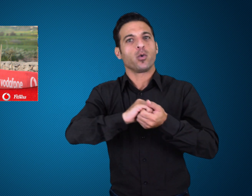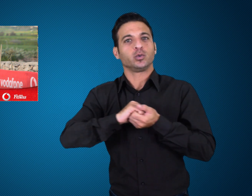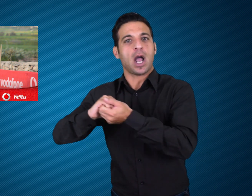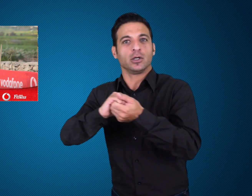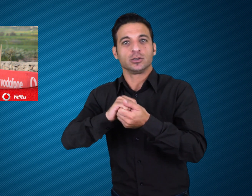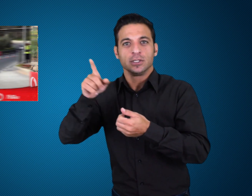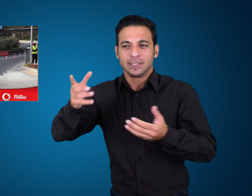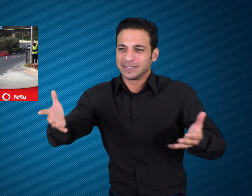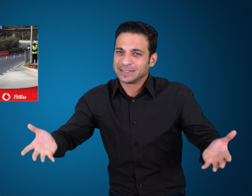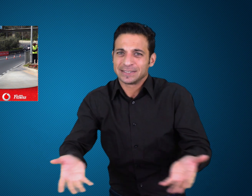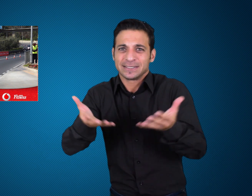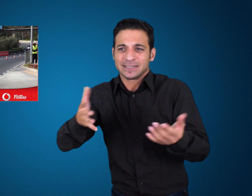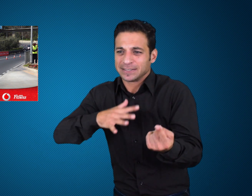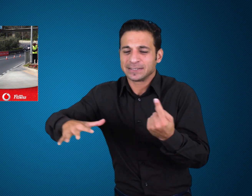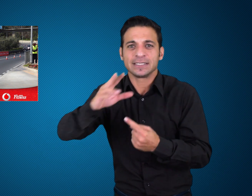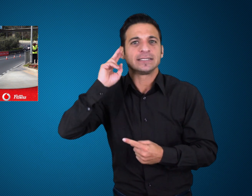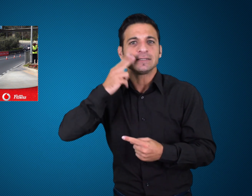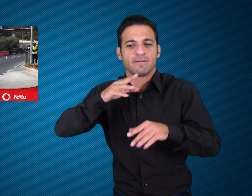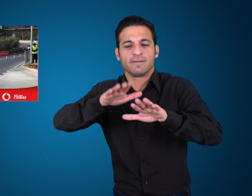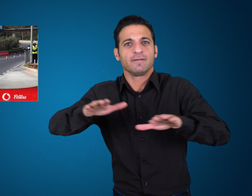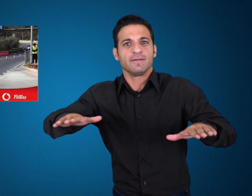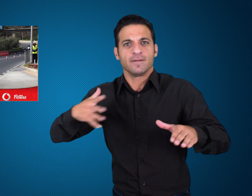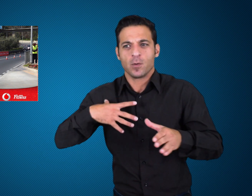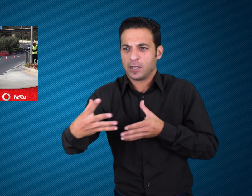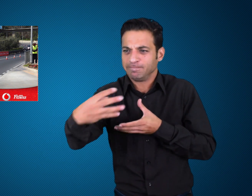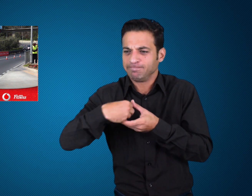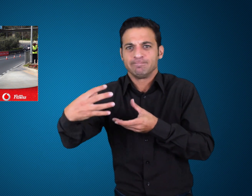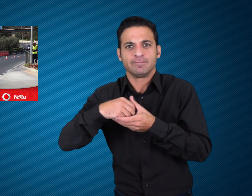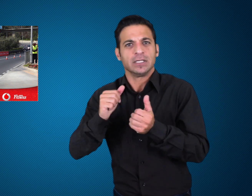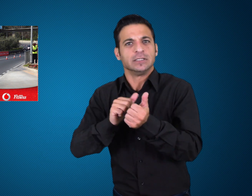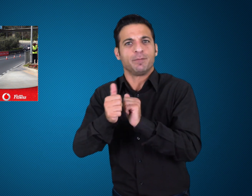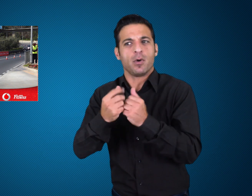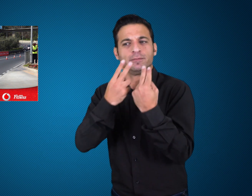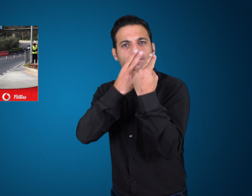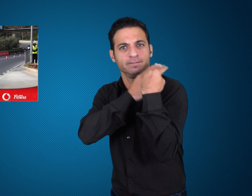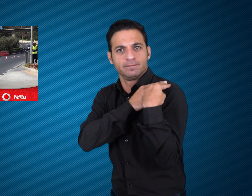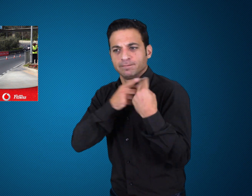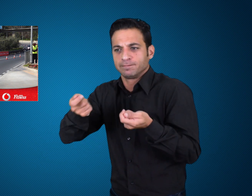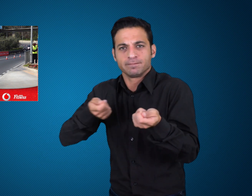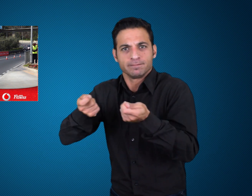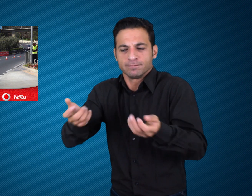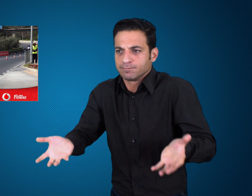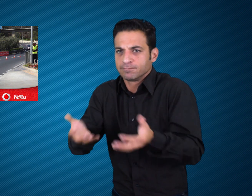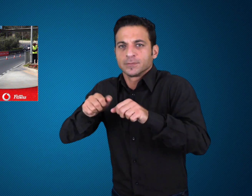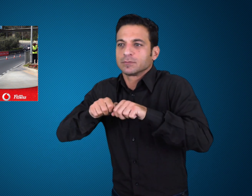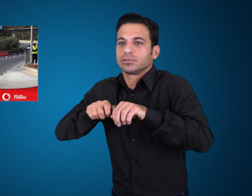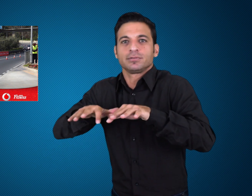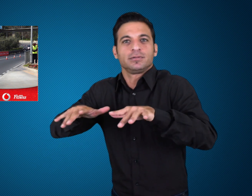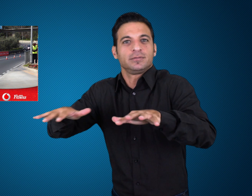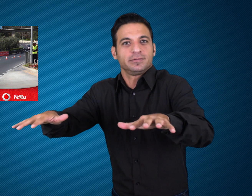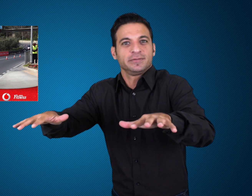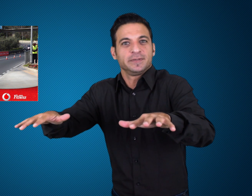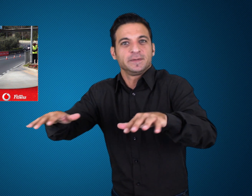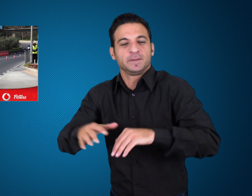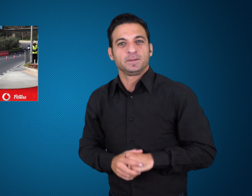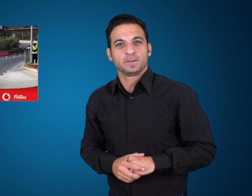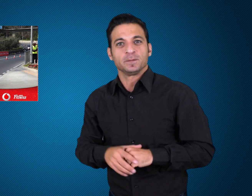is trying to encourage more deaf children into sports to carry on the